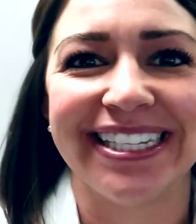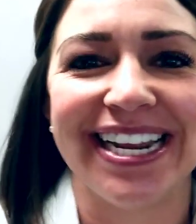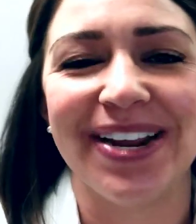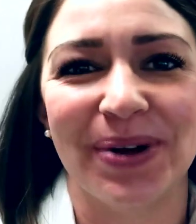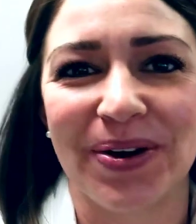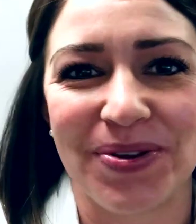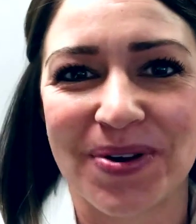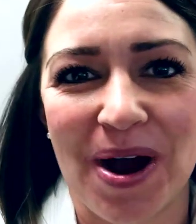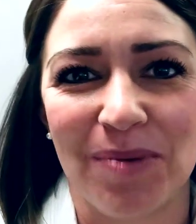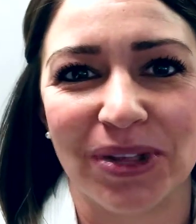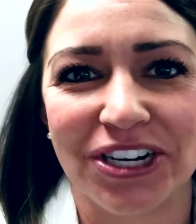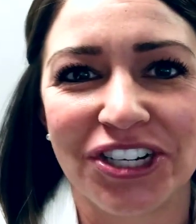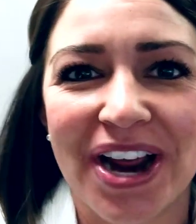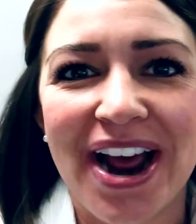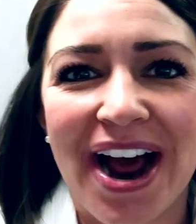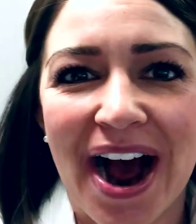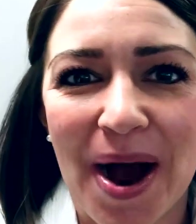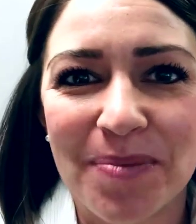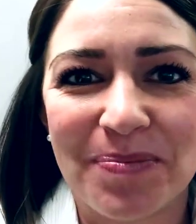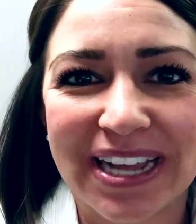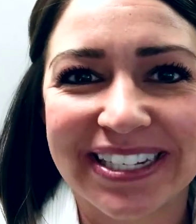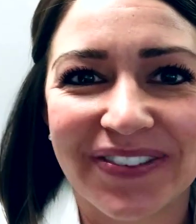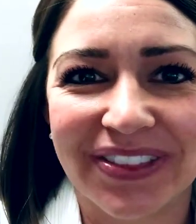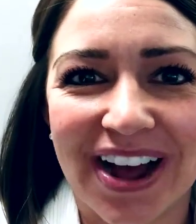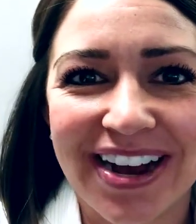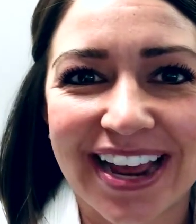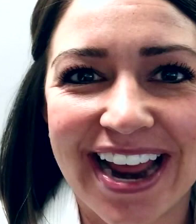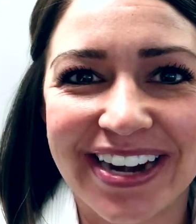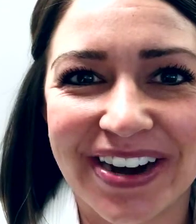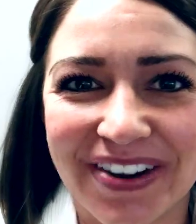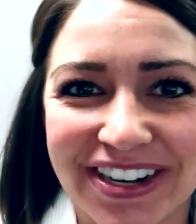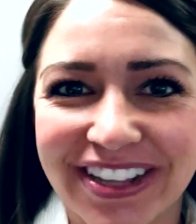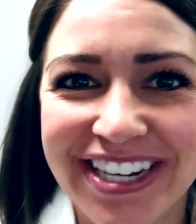what all you accomplish um best of luck and congratulations